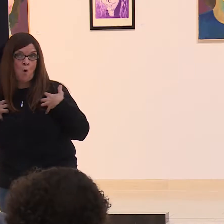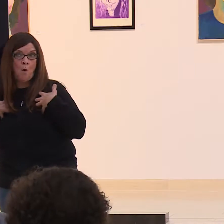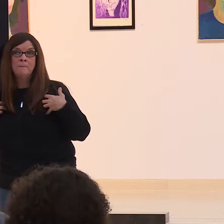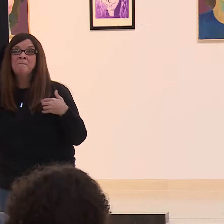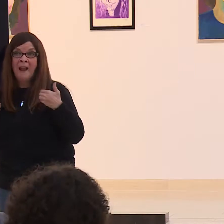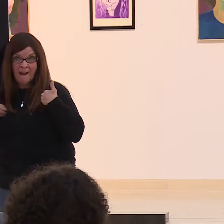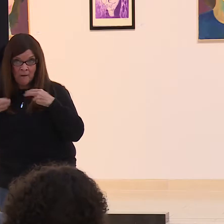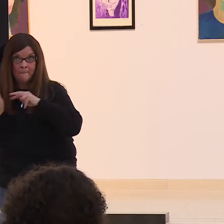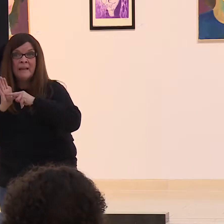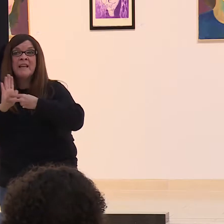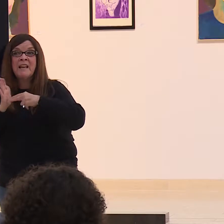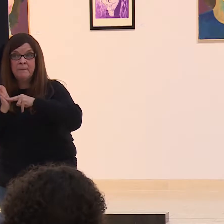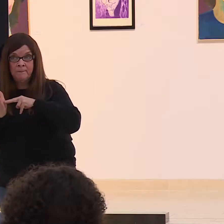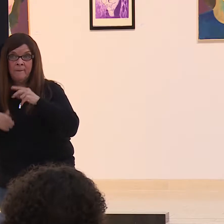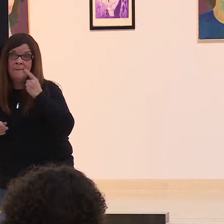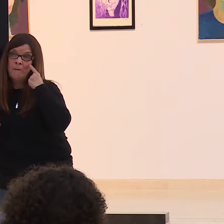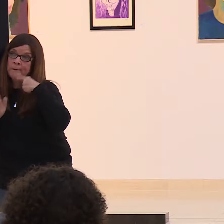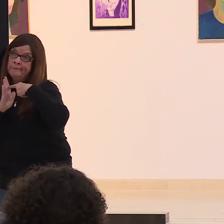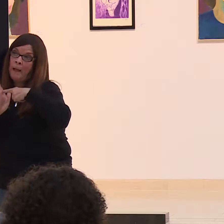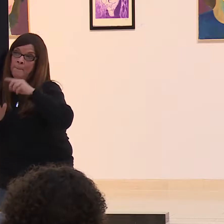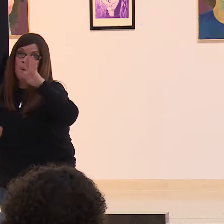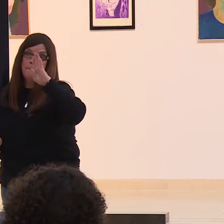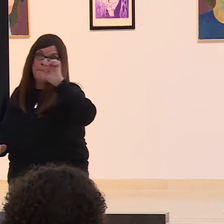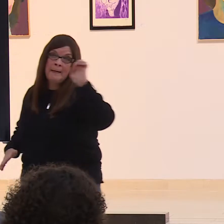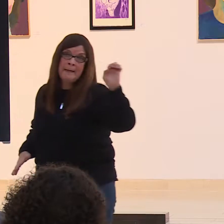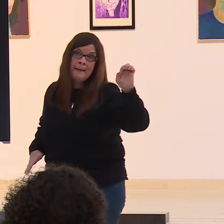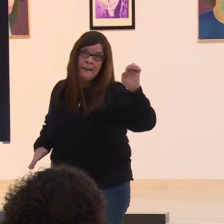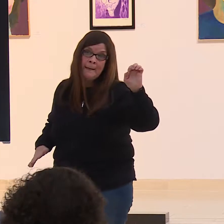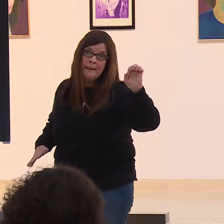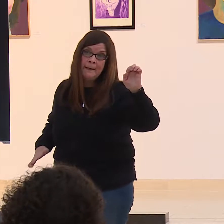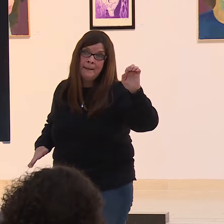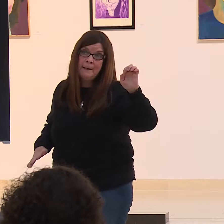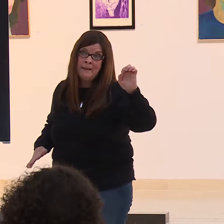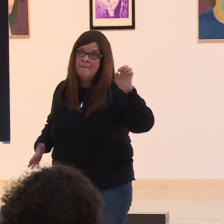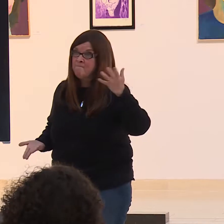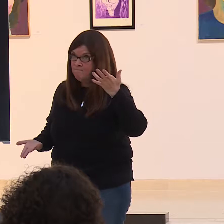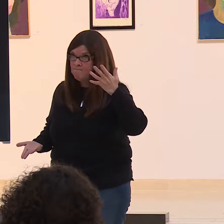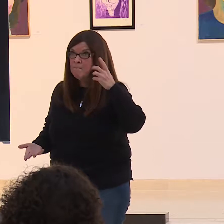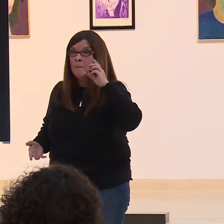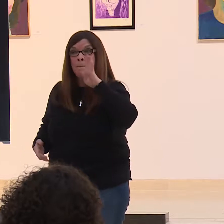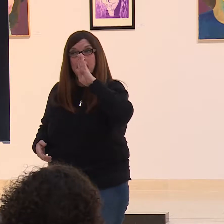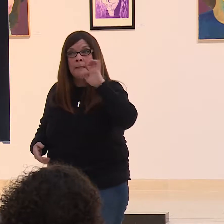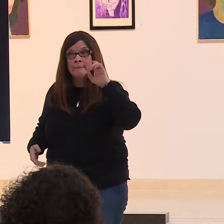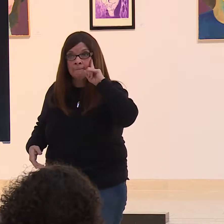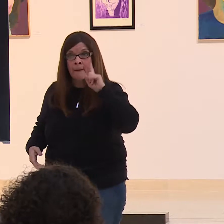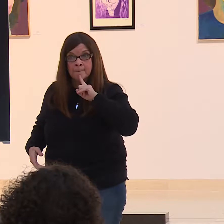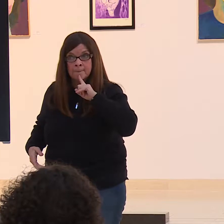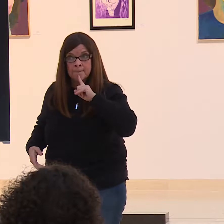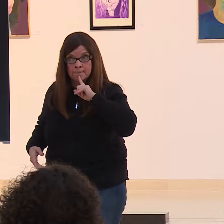We also had an Animal Challenge, and different animals can mean different things;